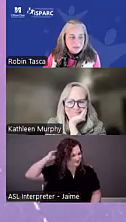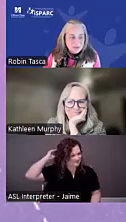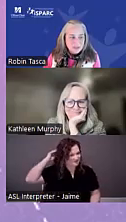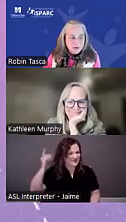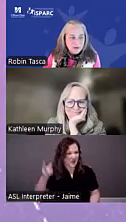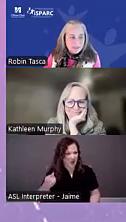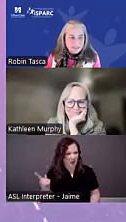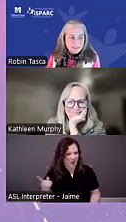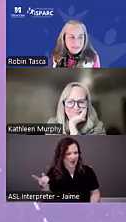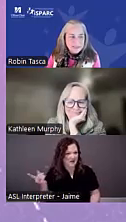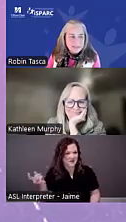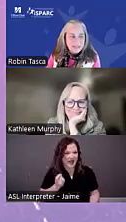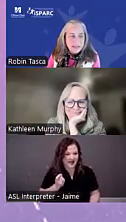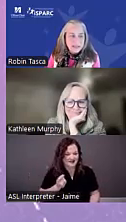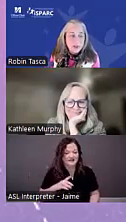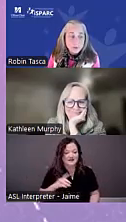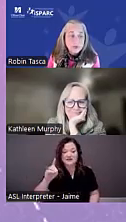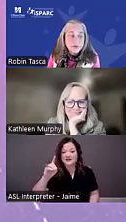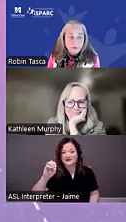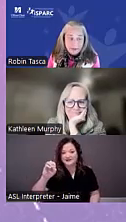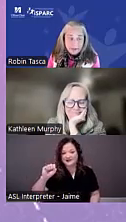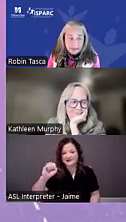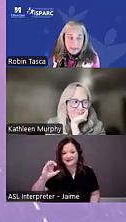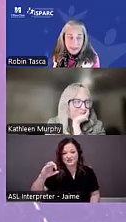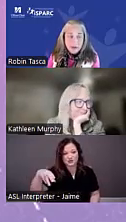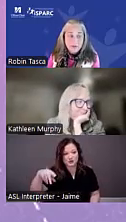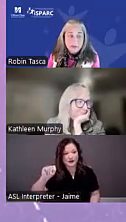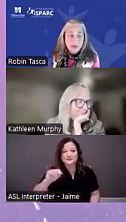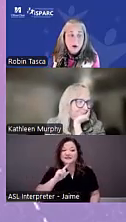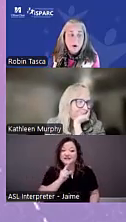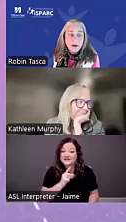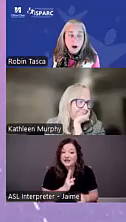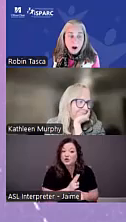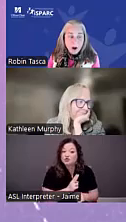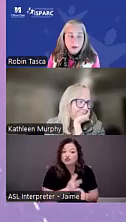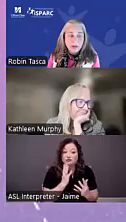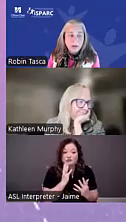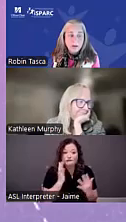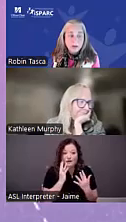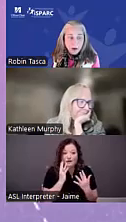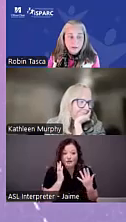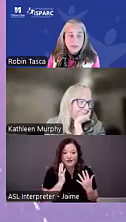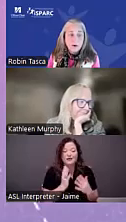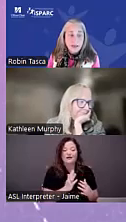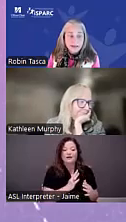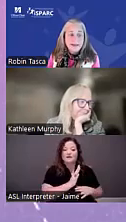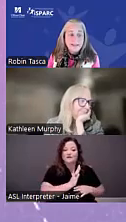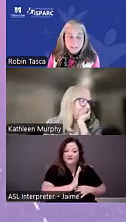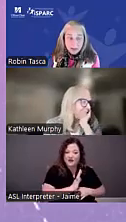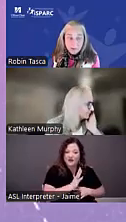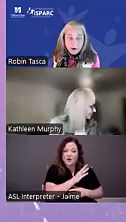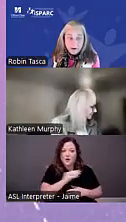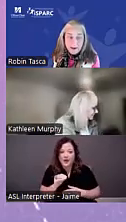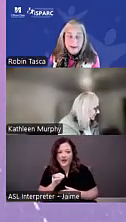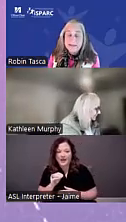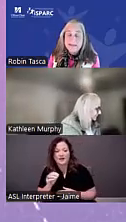So Descript is a user-friendly video and audio editing software.